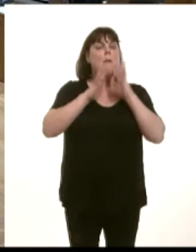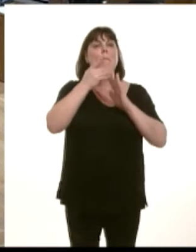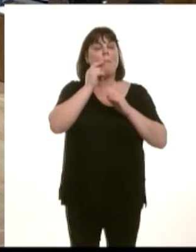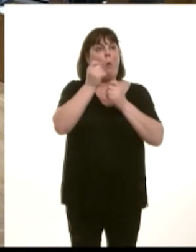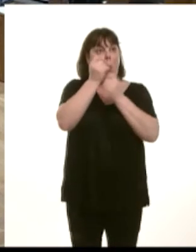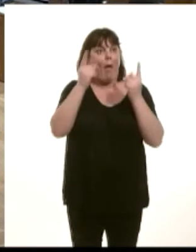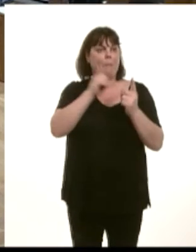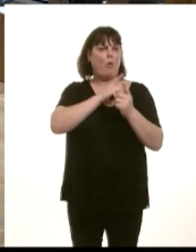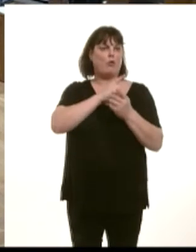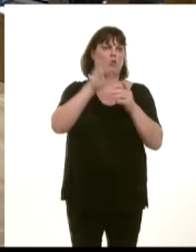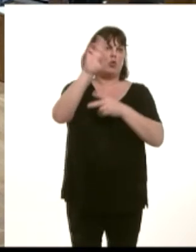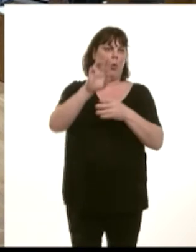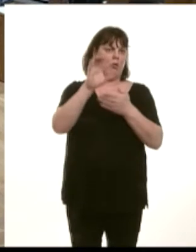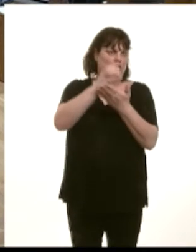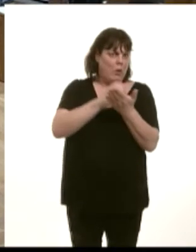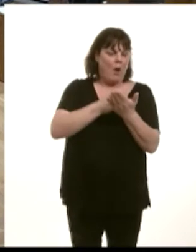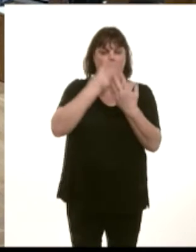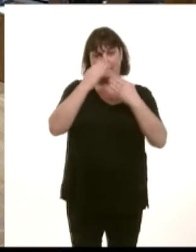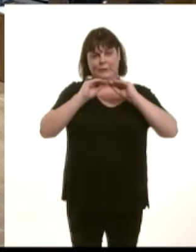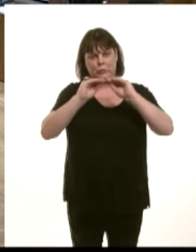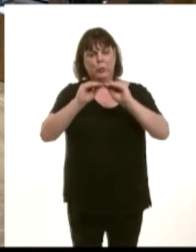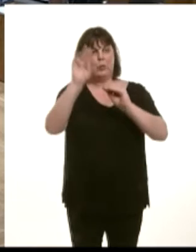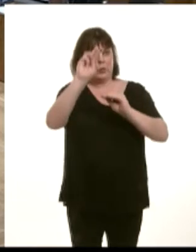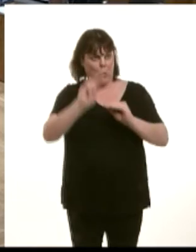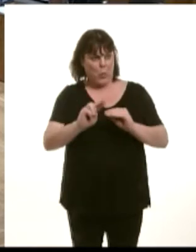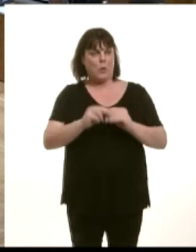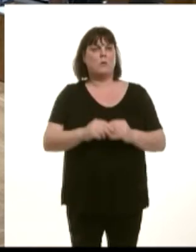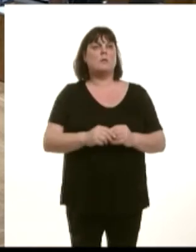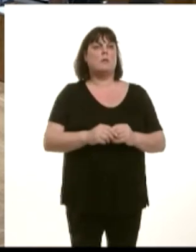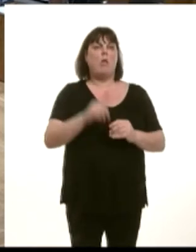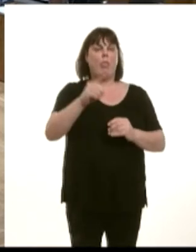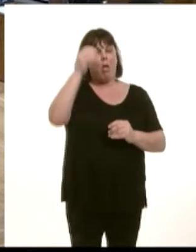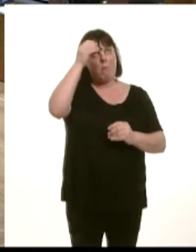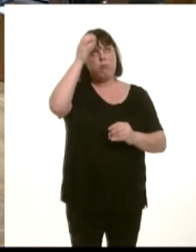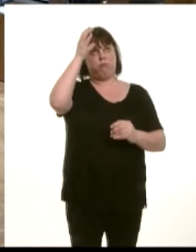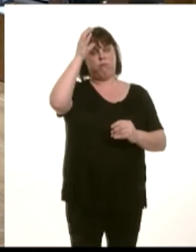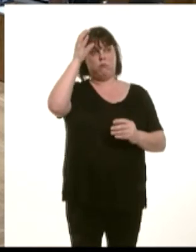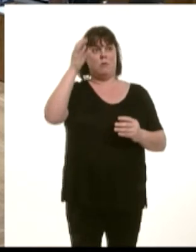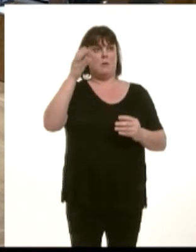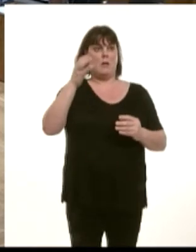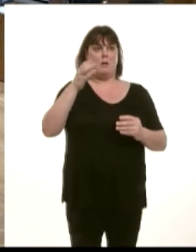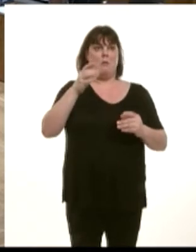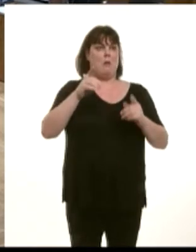in terms of what they’re taught in terms of design and technology courses in terms